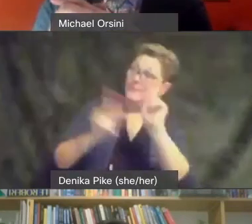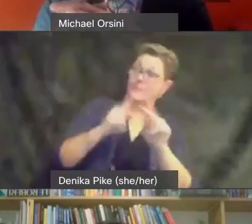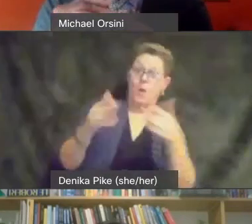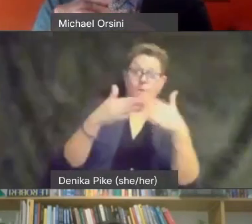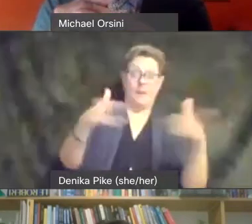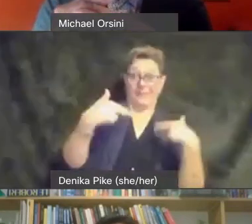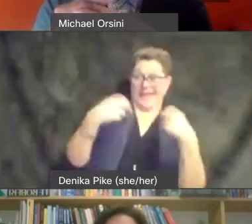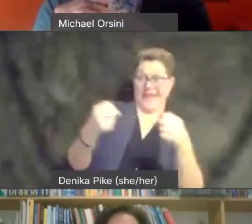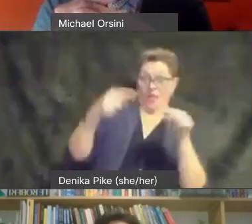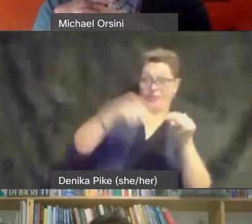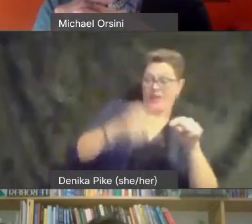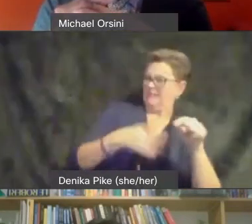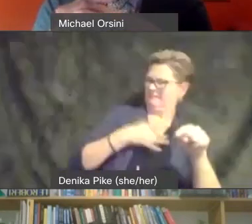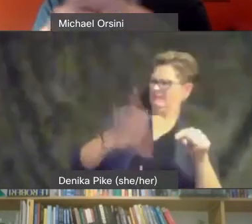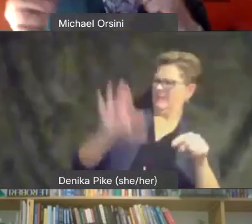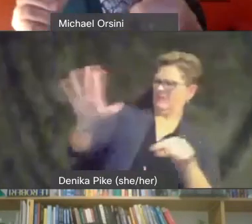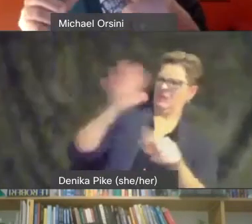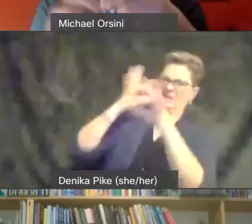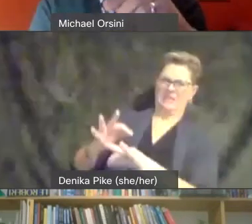are are normally quite highly educated informed,